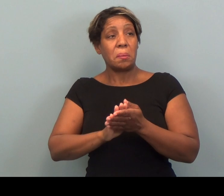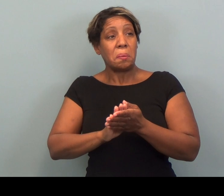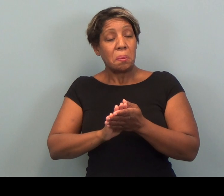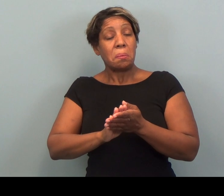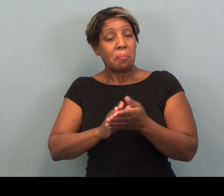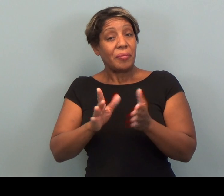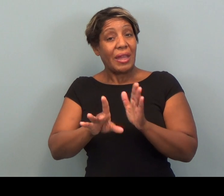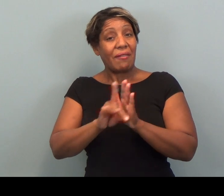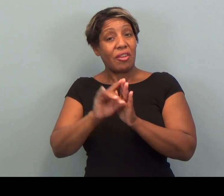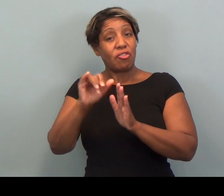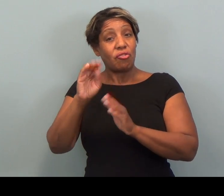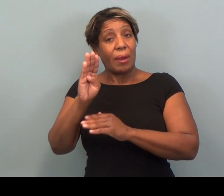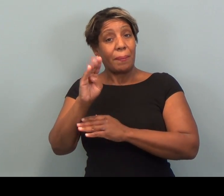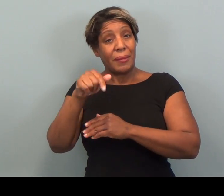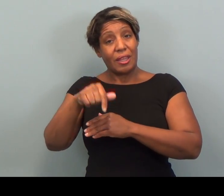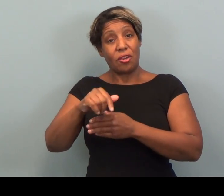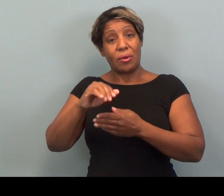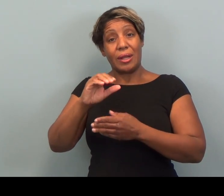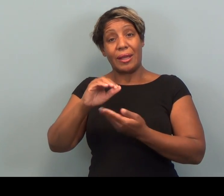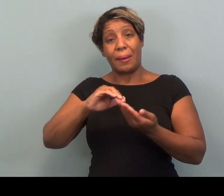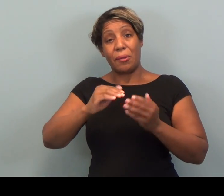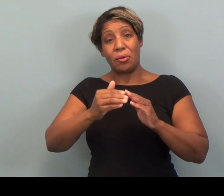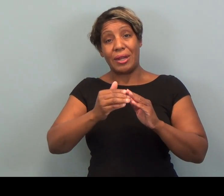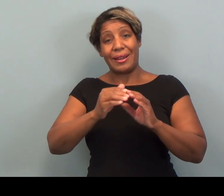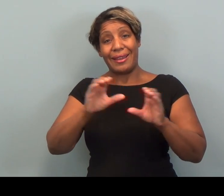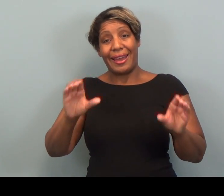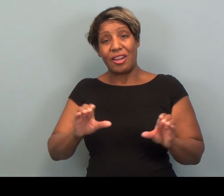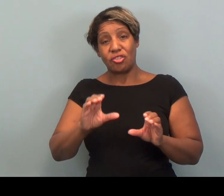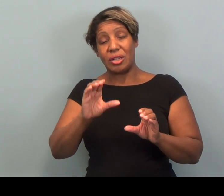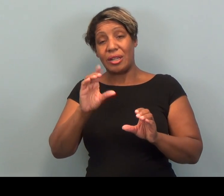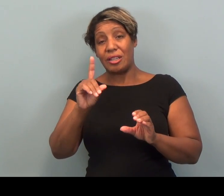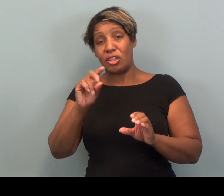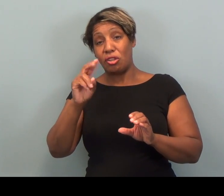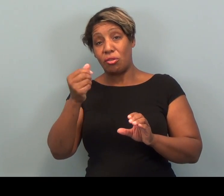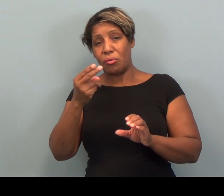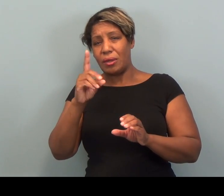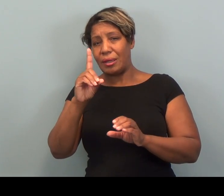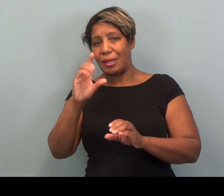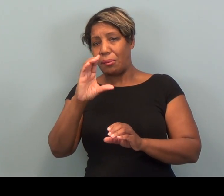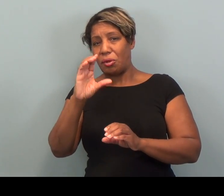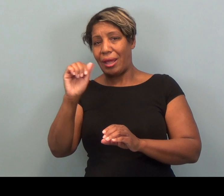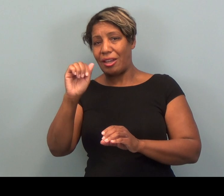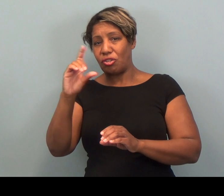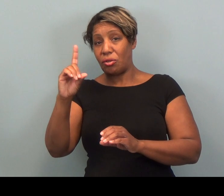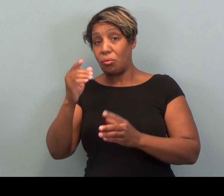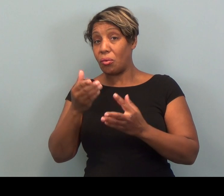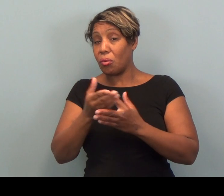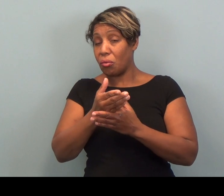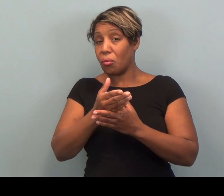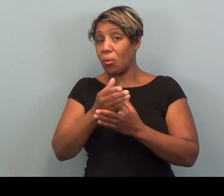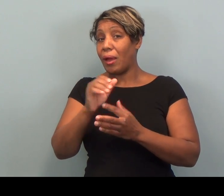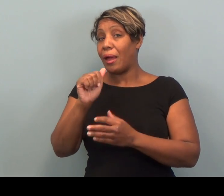and I found a job here at Community Action Duluth through the AmeriCorps program. So that means I first came to Community Action